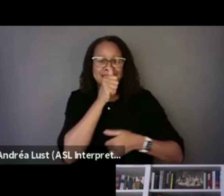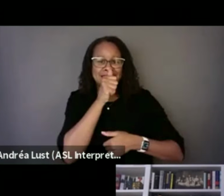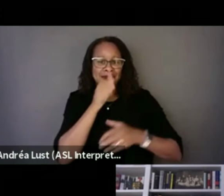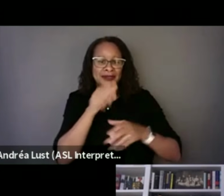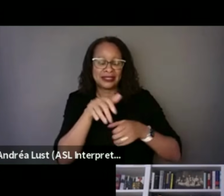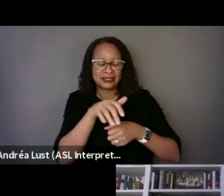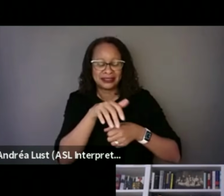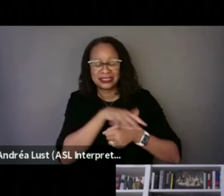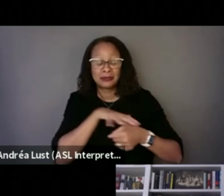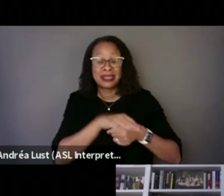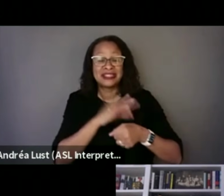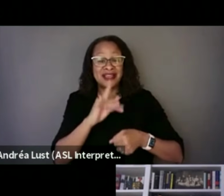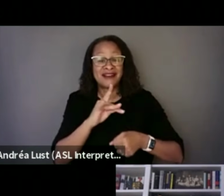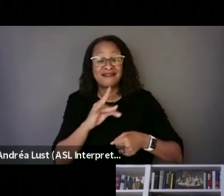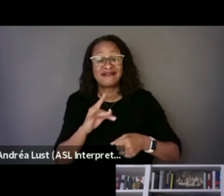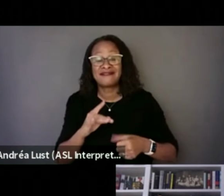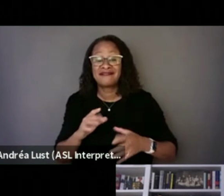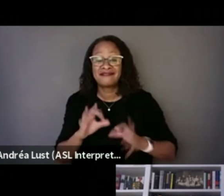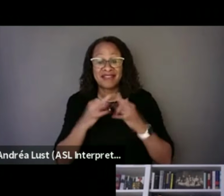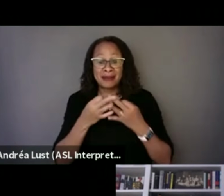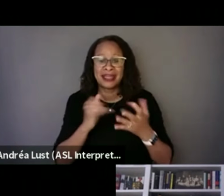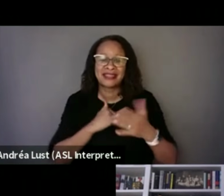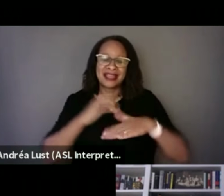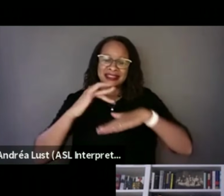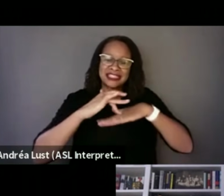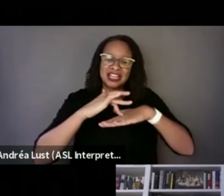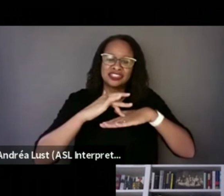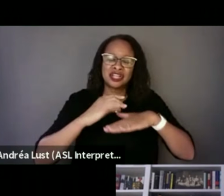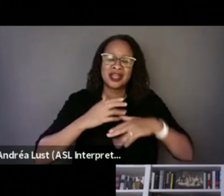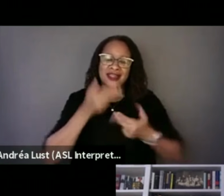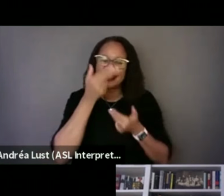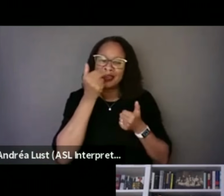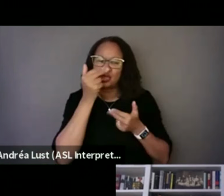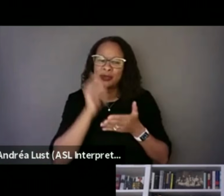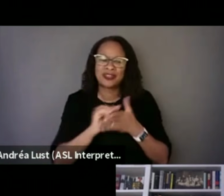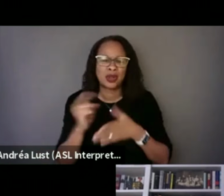And it's that, you know, that touch, that humor that only you know.